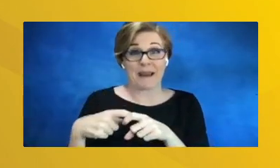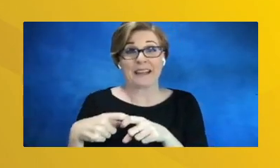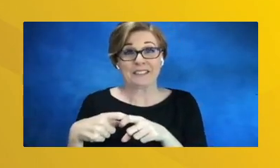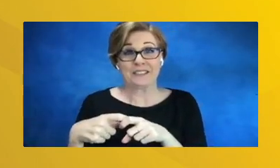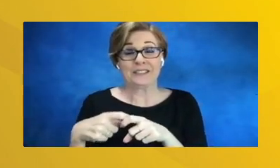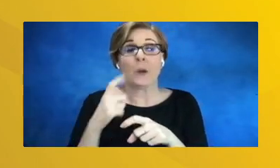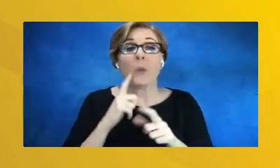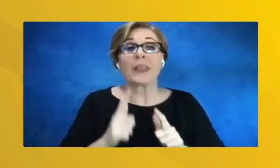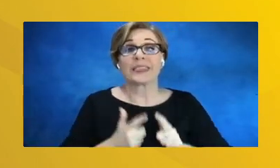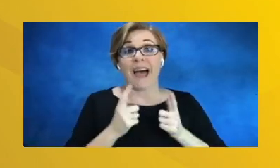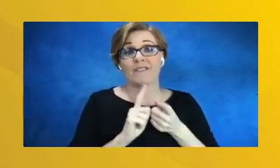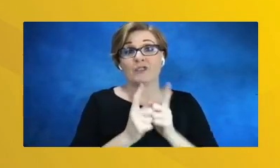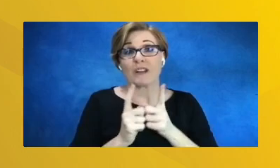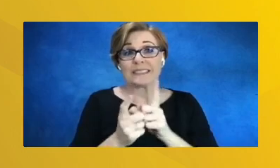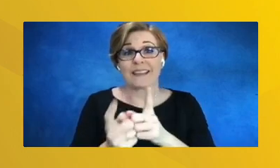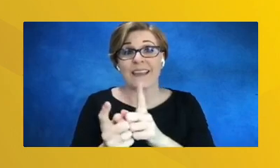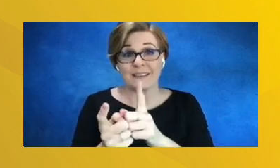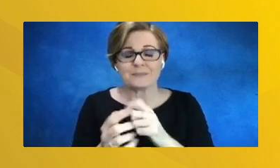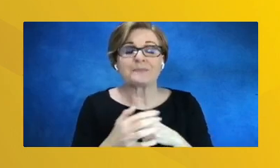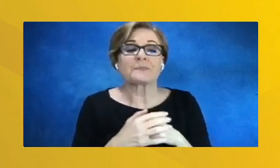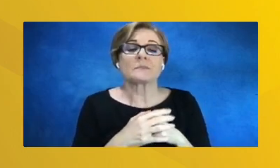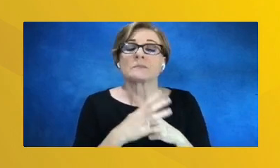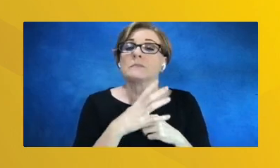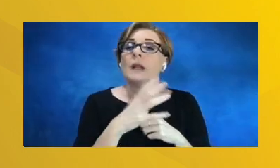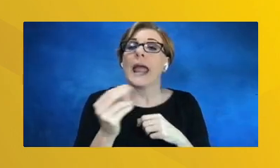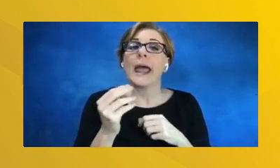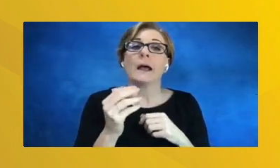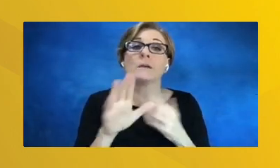And then we'll be translating all of our classroom resources into Spanish.